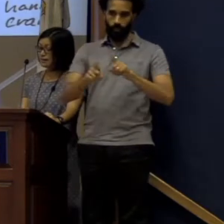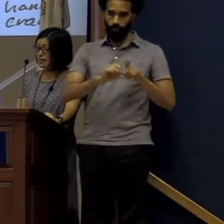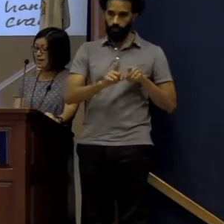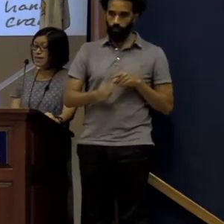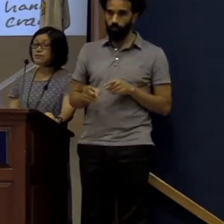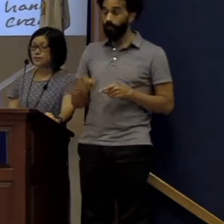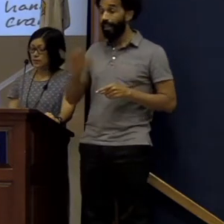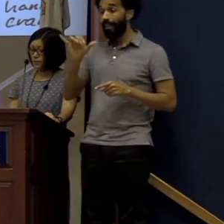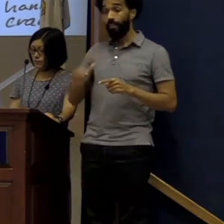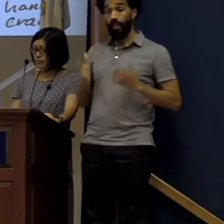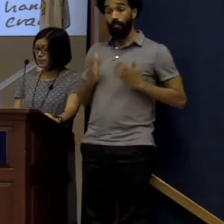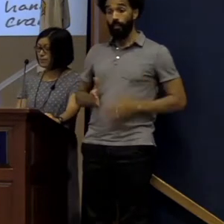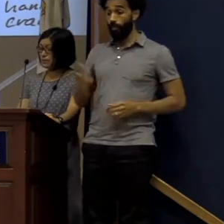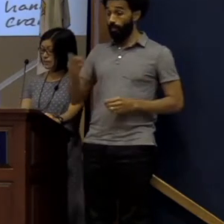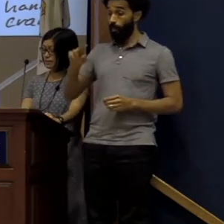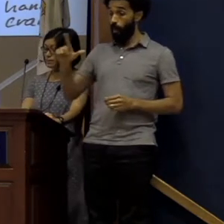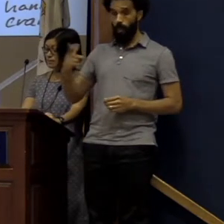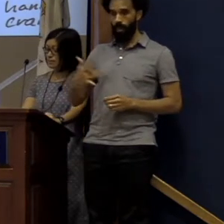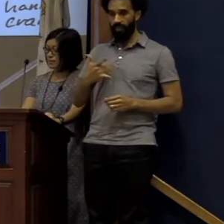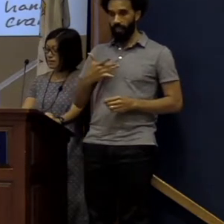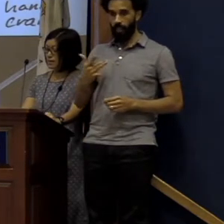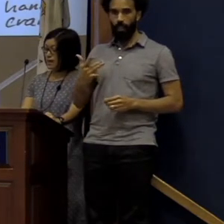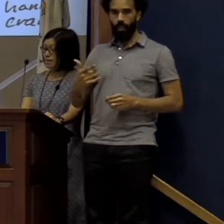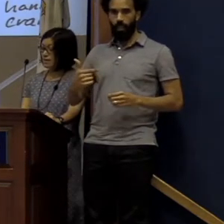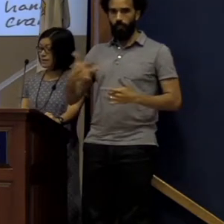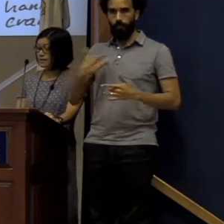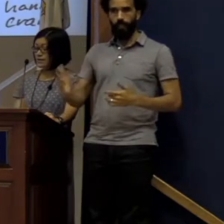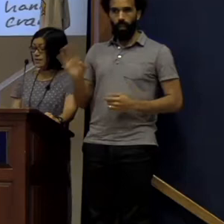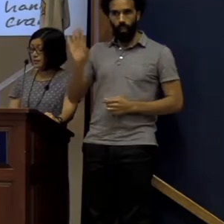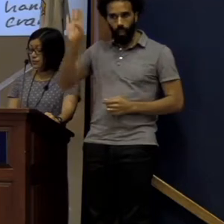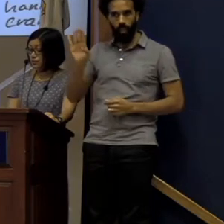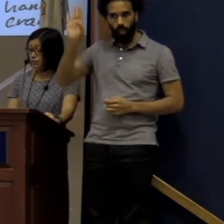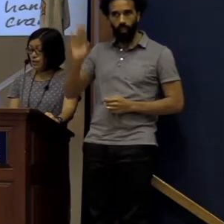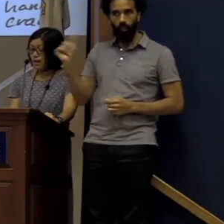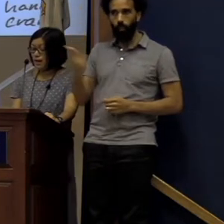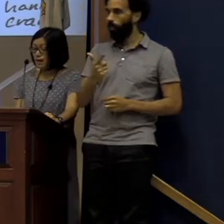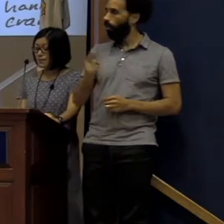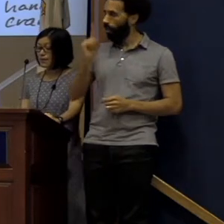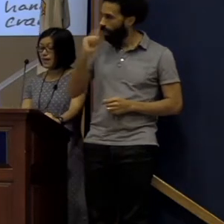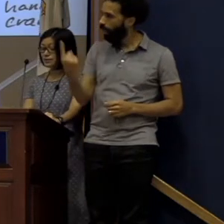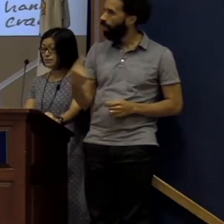It would be good for the community to participate because in his school the classrooms